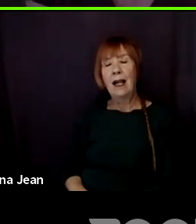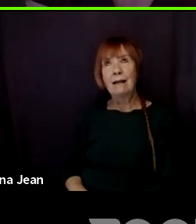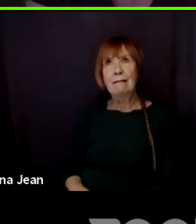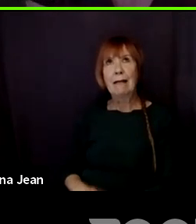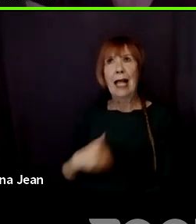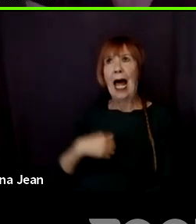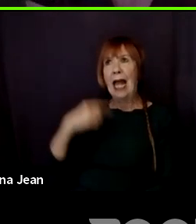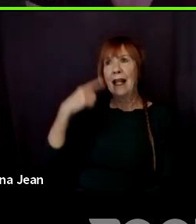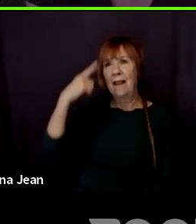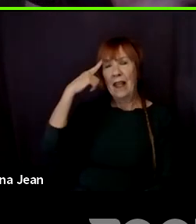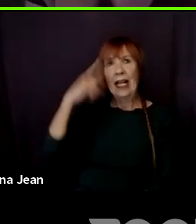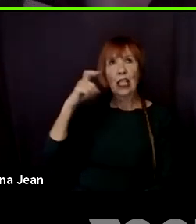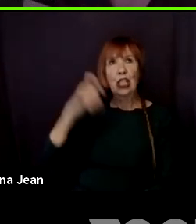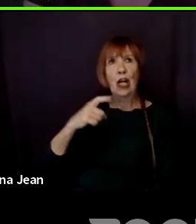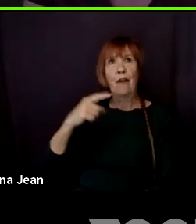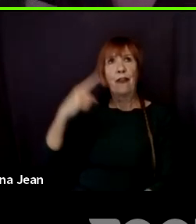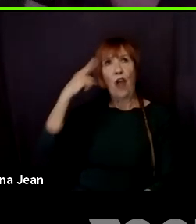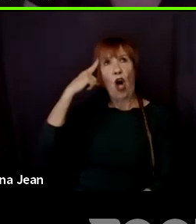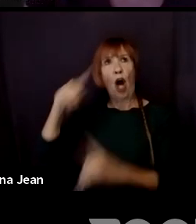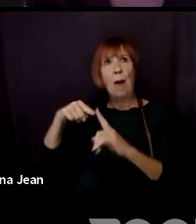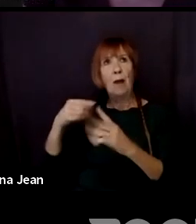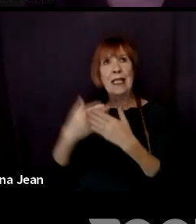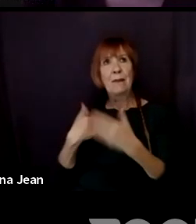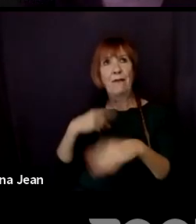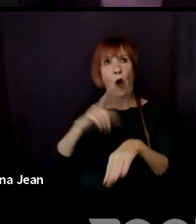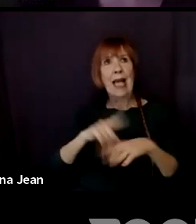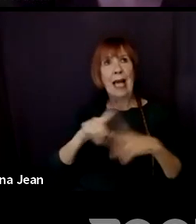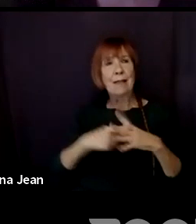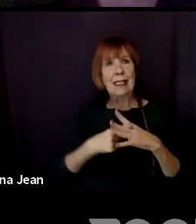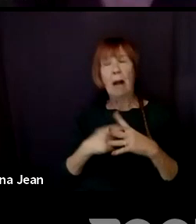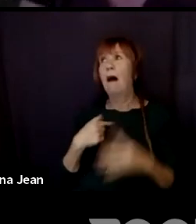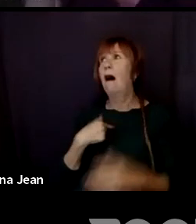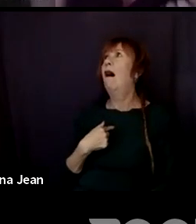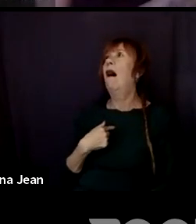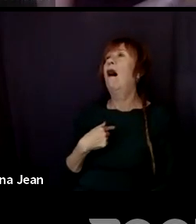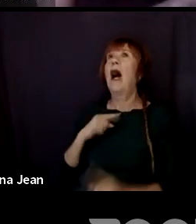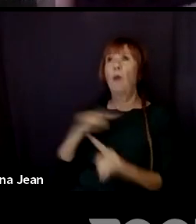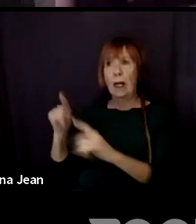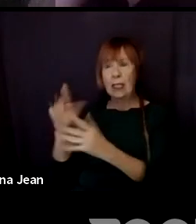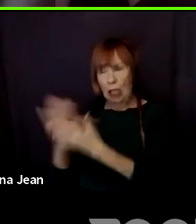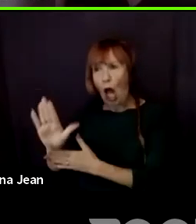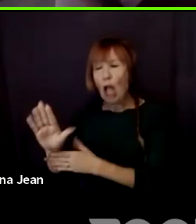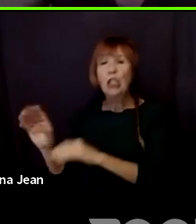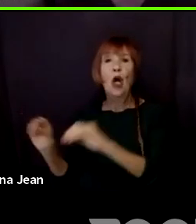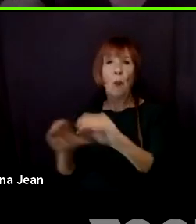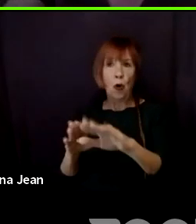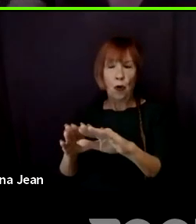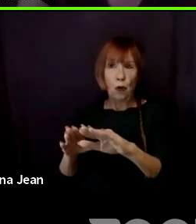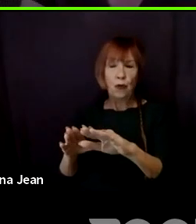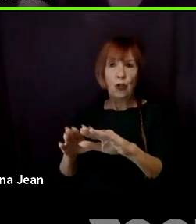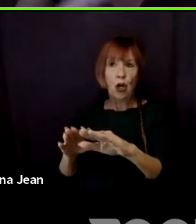before the timer started. After college, I moved to New York, I went to school down in LA